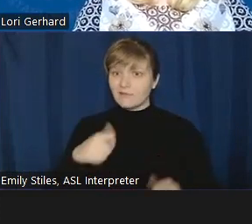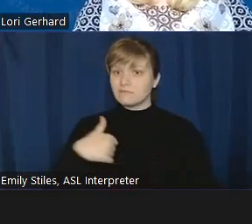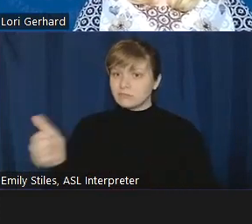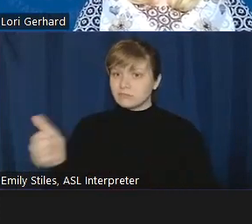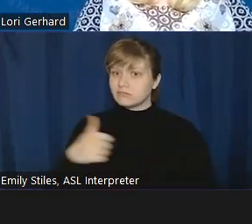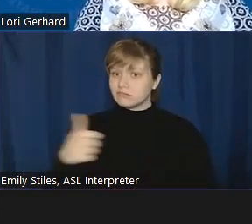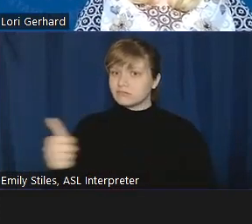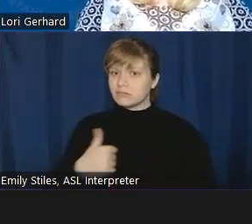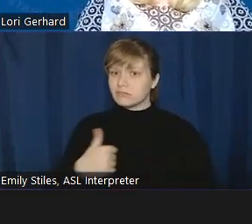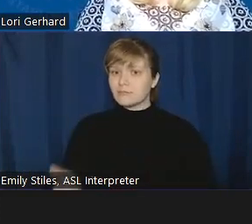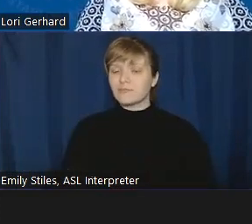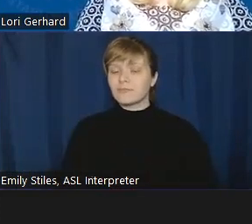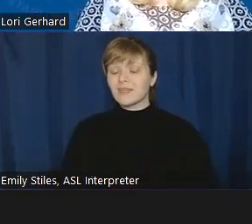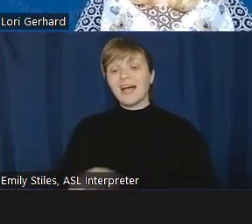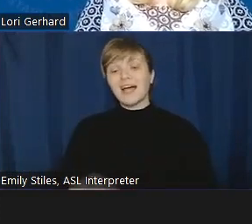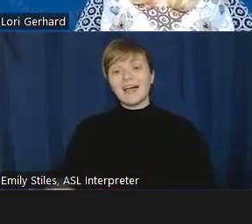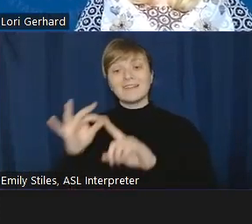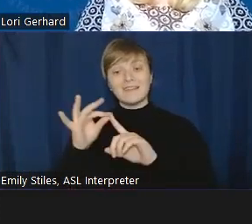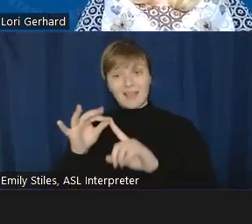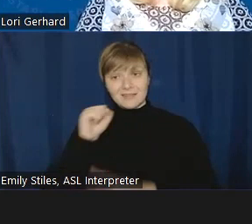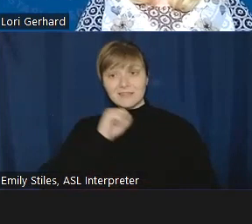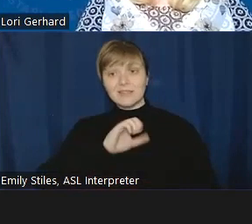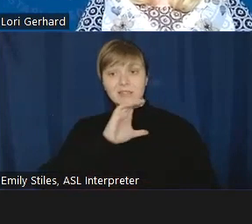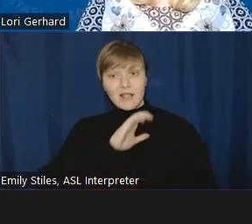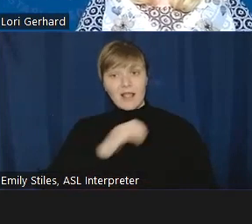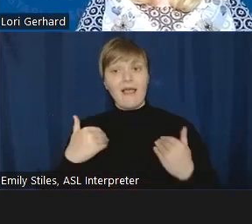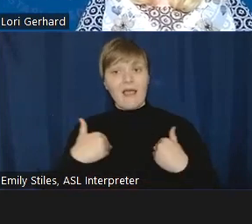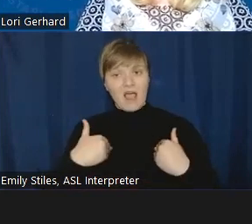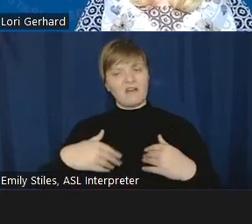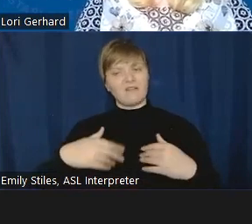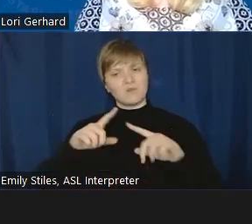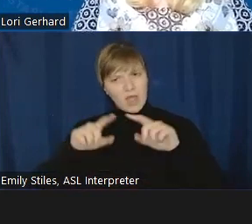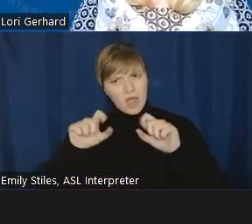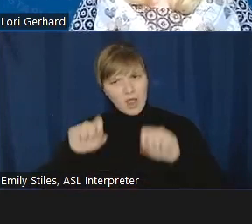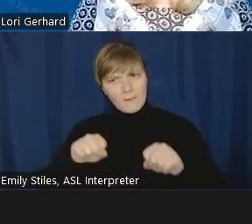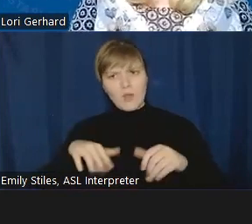older adults have accessible, reliable, and safe transportation options, their housing situation